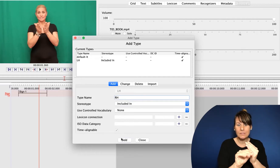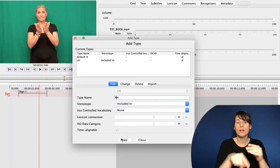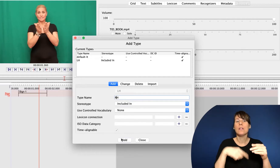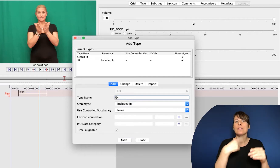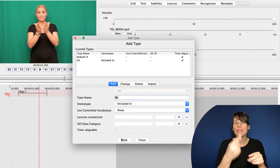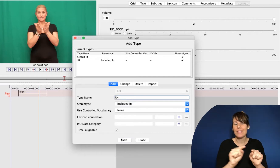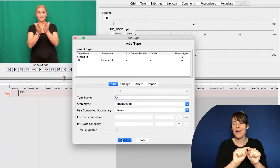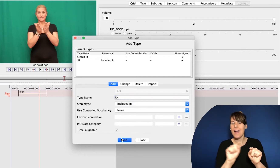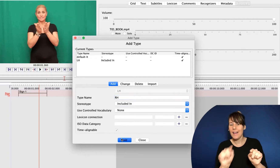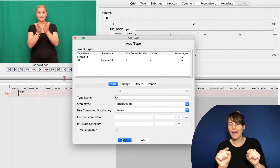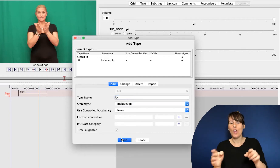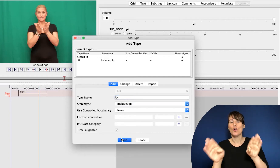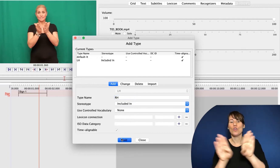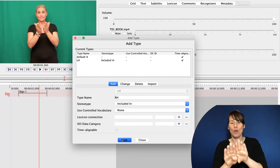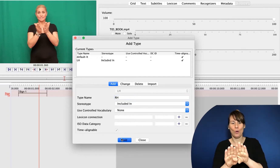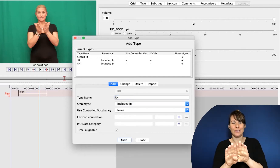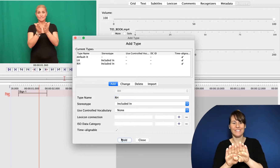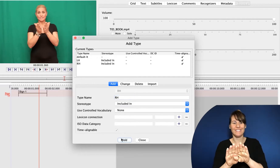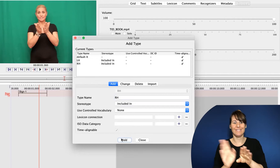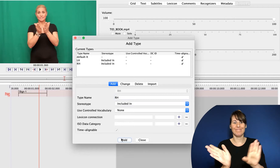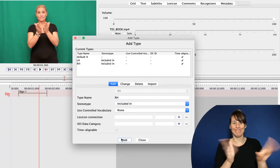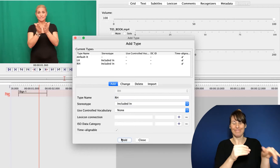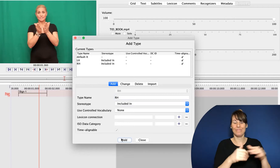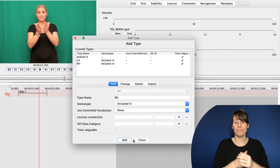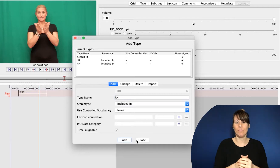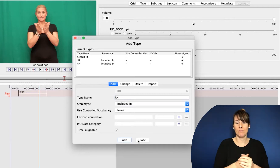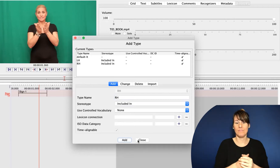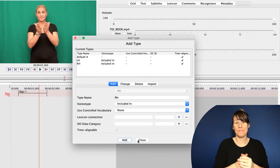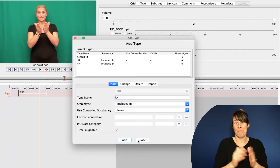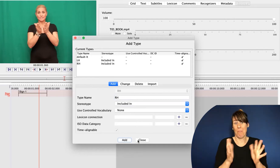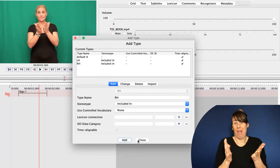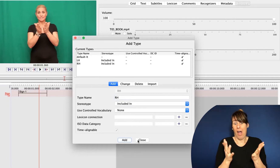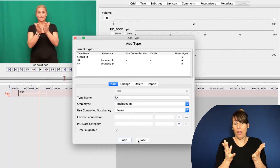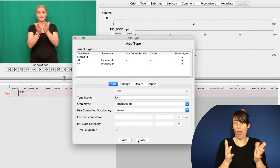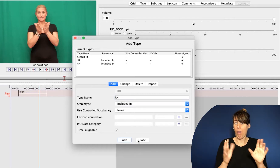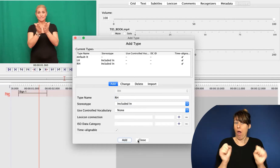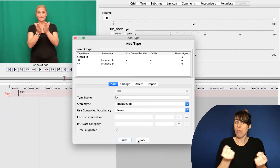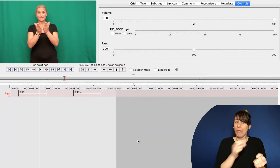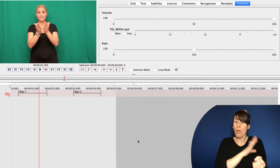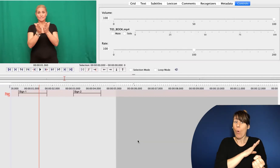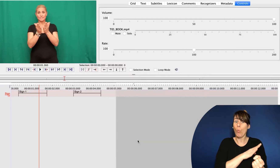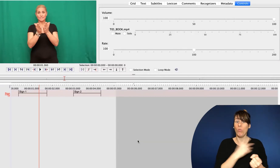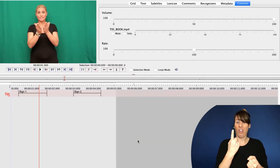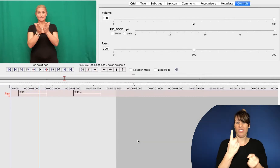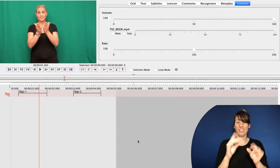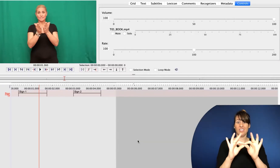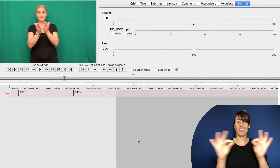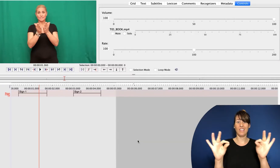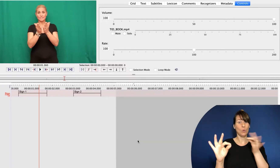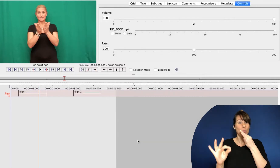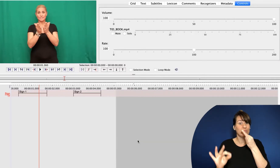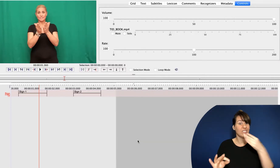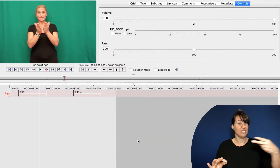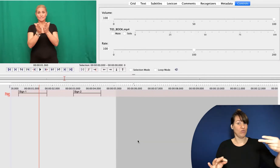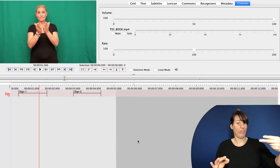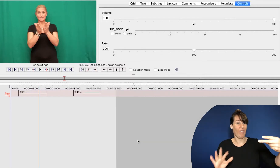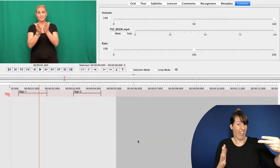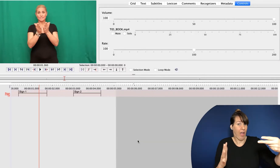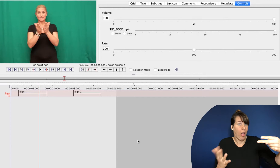I go to "Add". And I do "Close". What I could do is also to create one